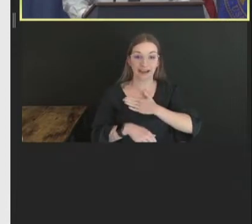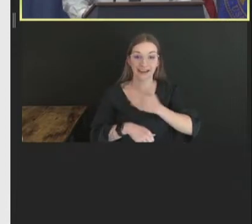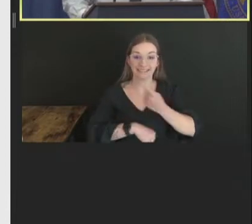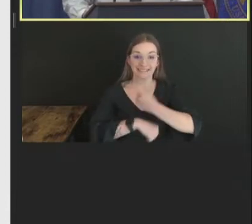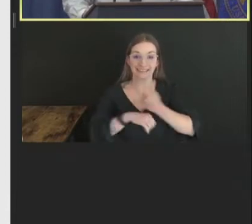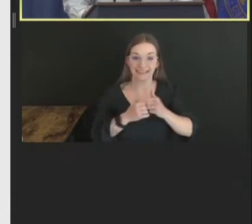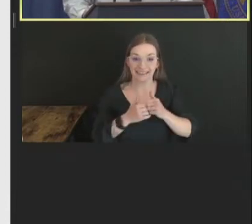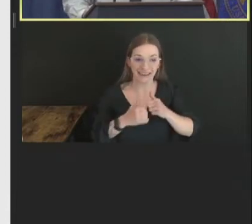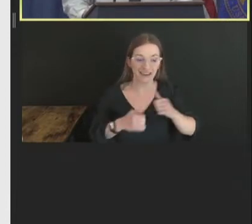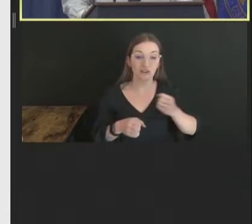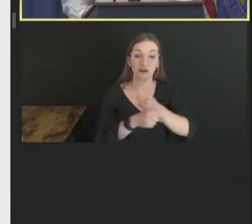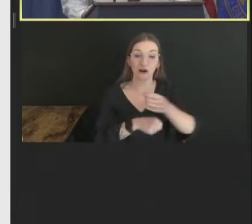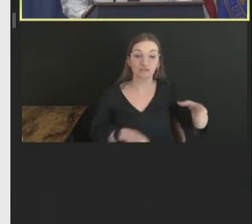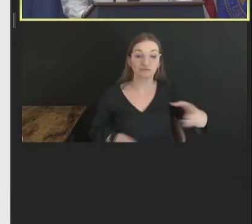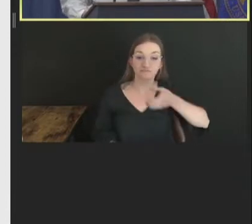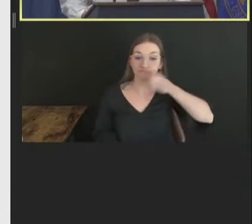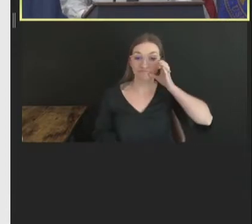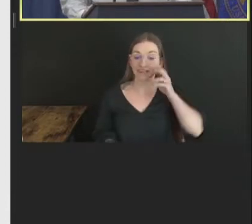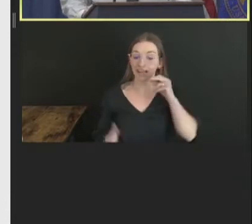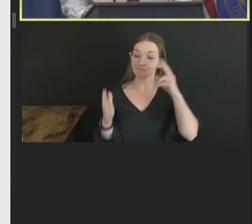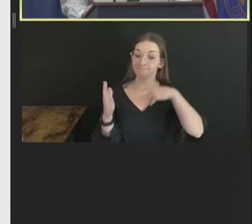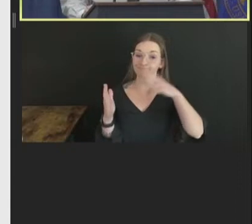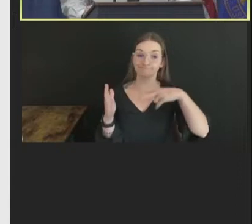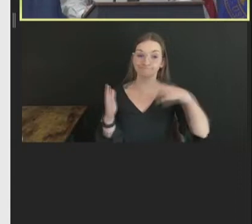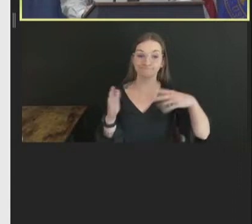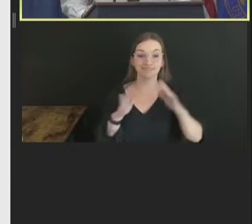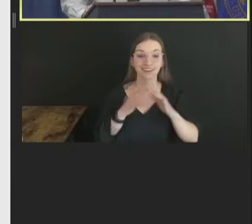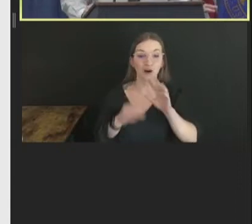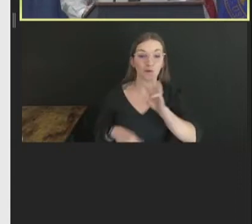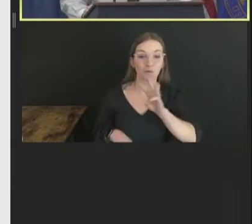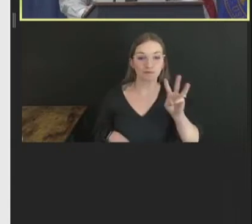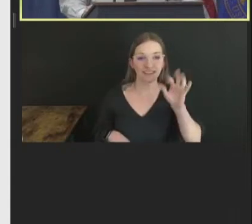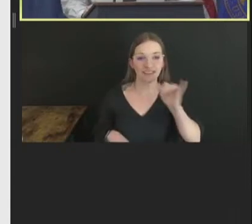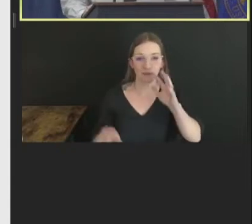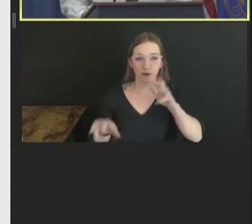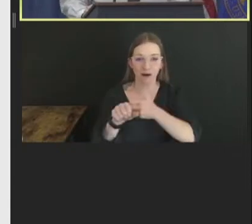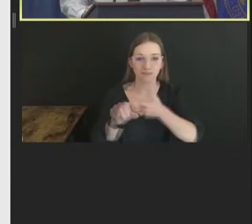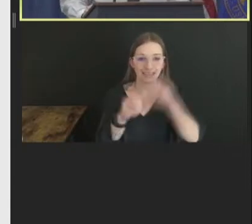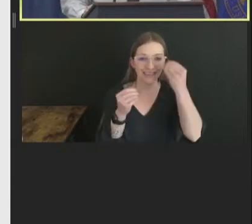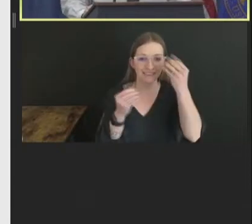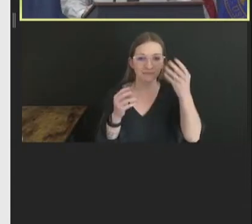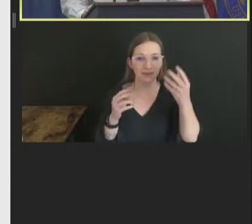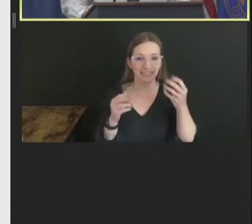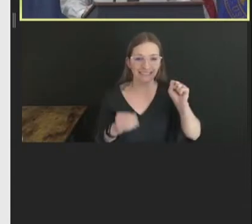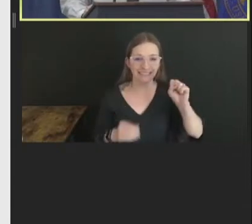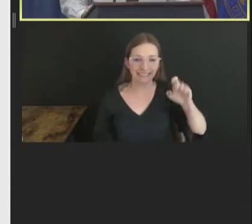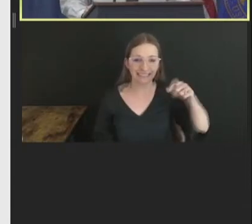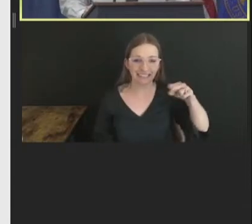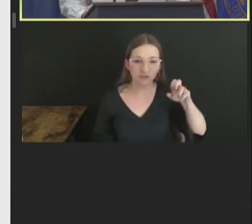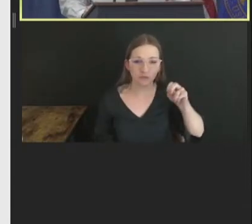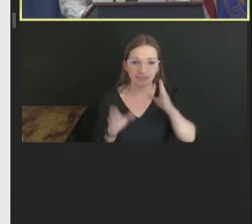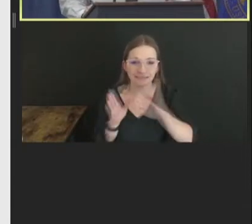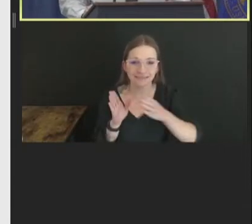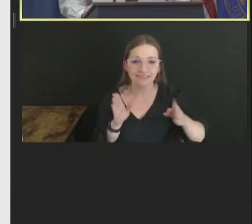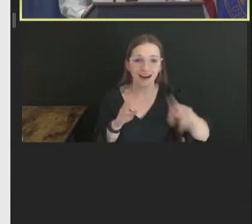updating sequences about viruses. And this is just one example of one, the Nextstrain site.